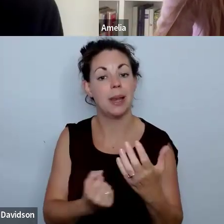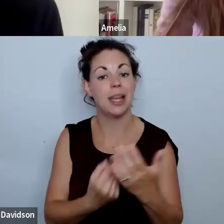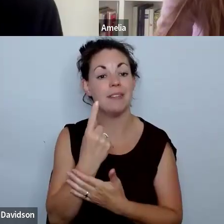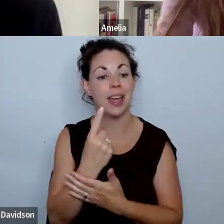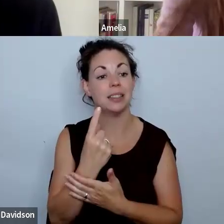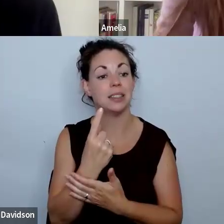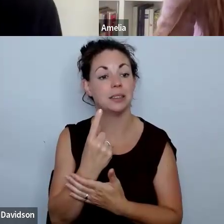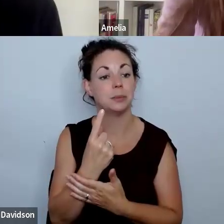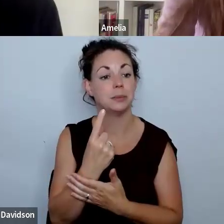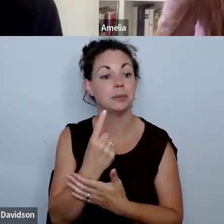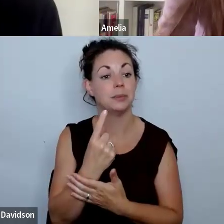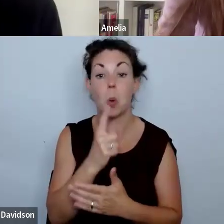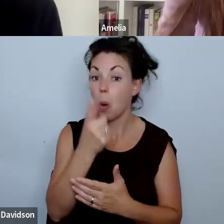Thank you. Bye.